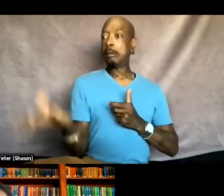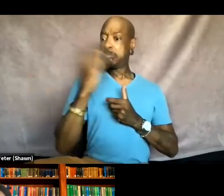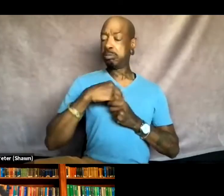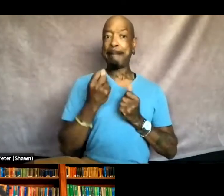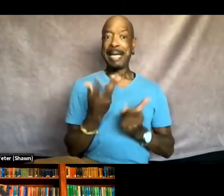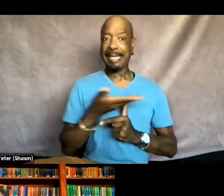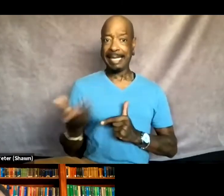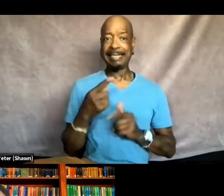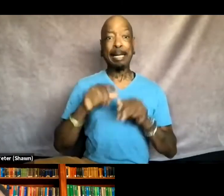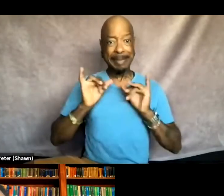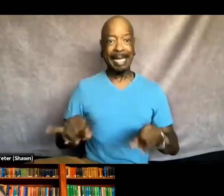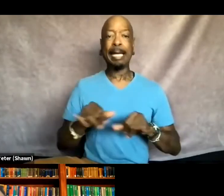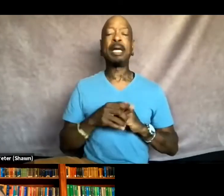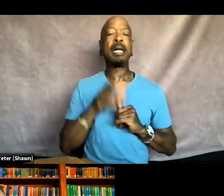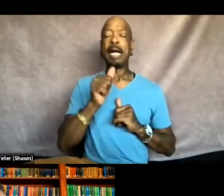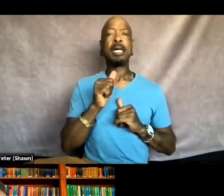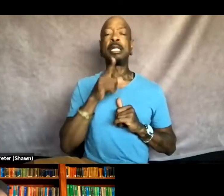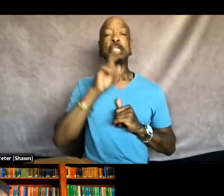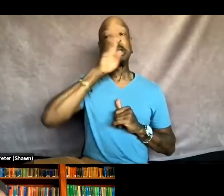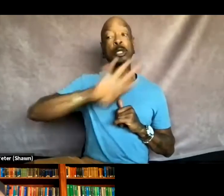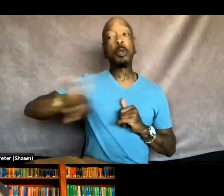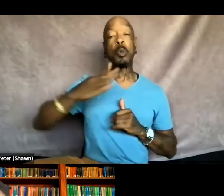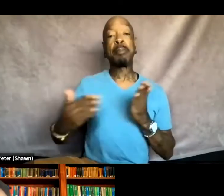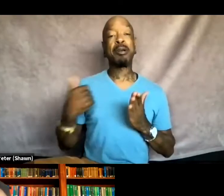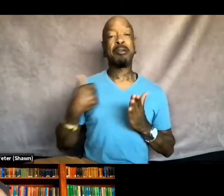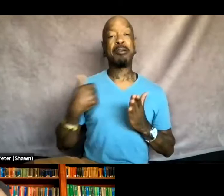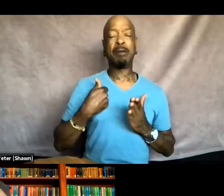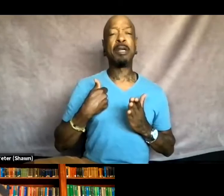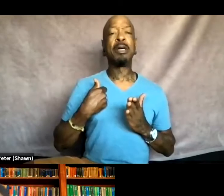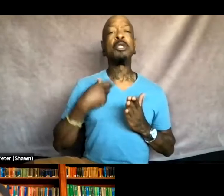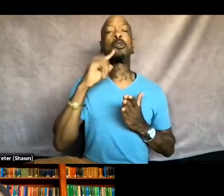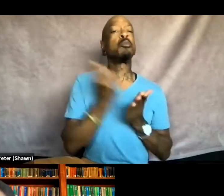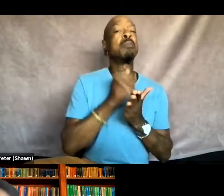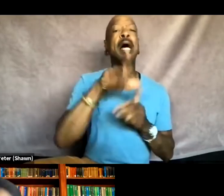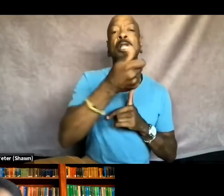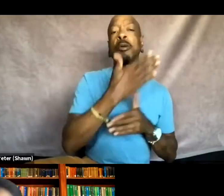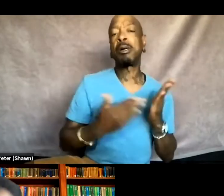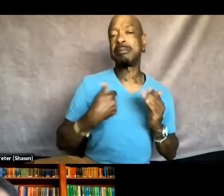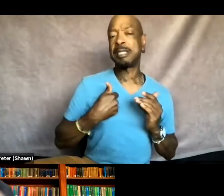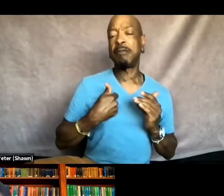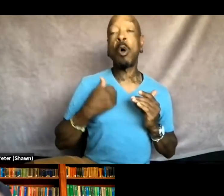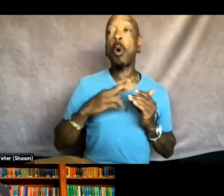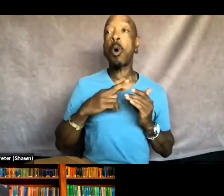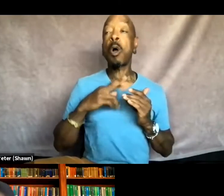Keah Brown: Let one thing go above another or you know turn one thing off to appease